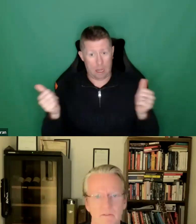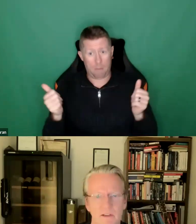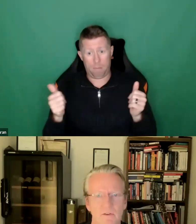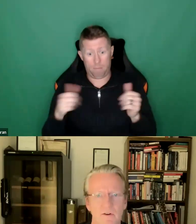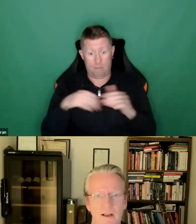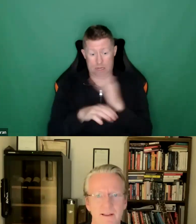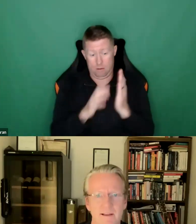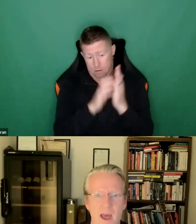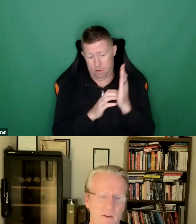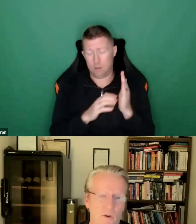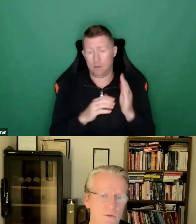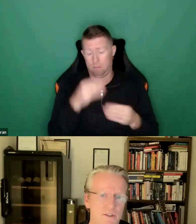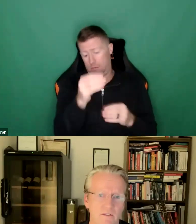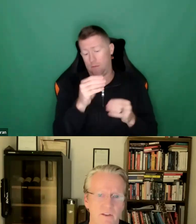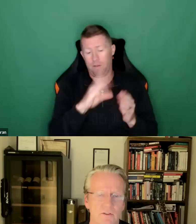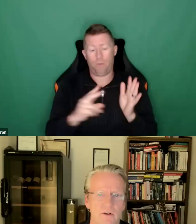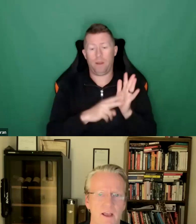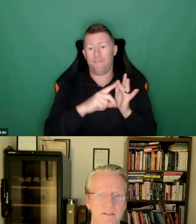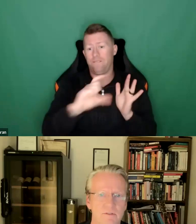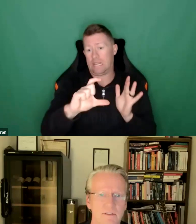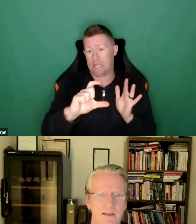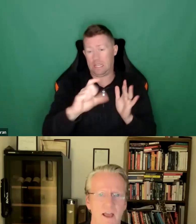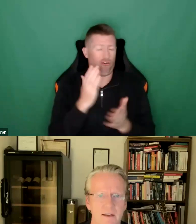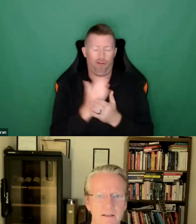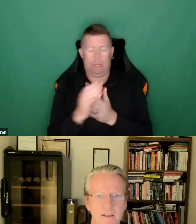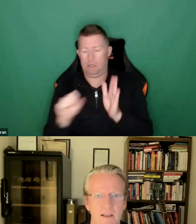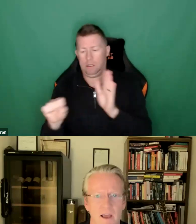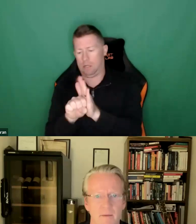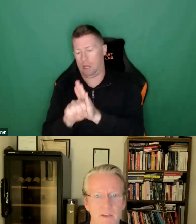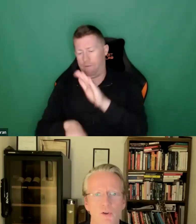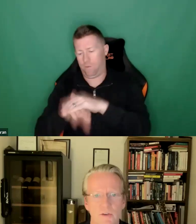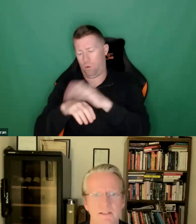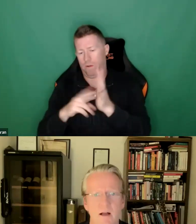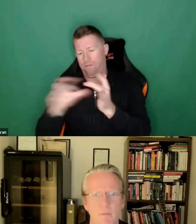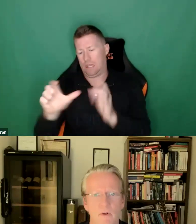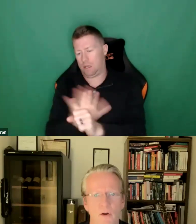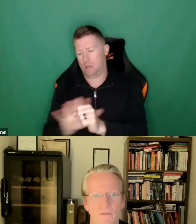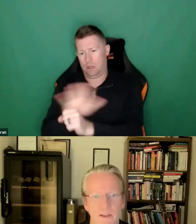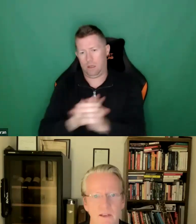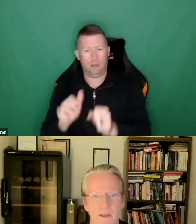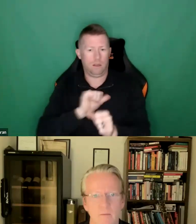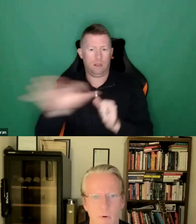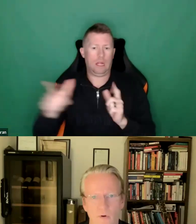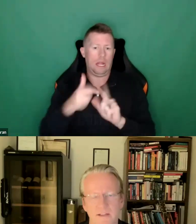we spent actually quite a bit of time to try to identify good examples. And that was quite an